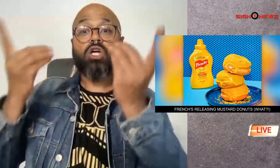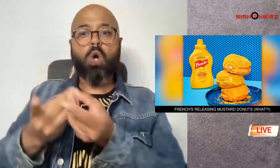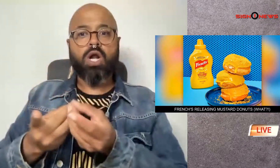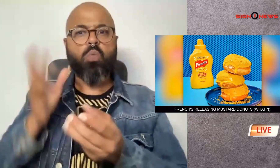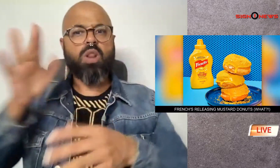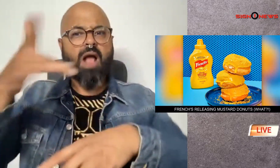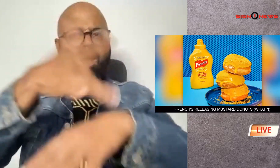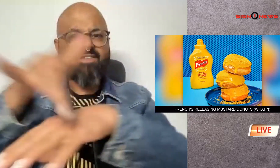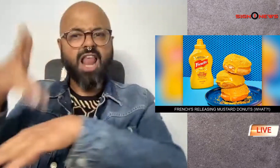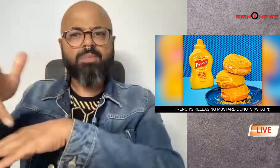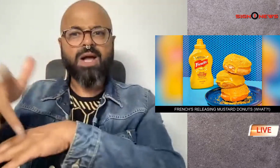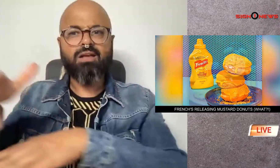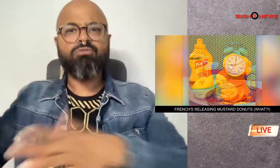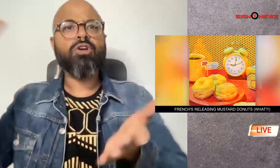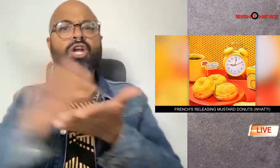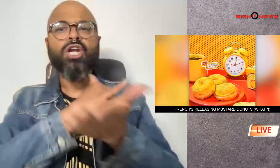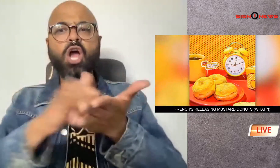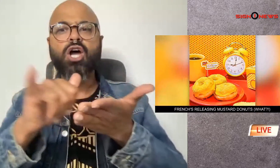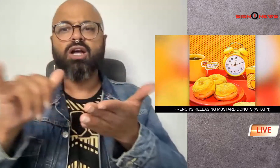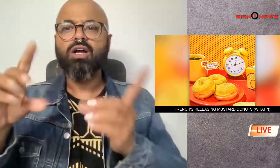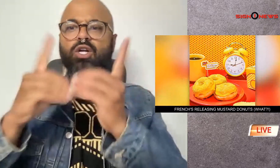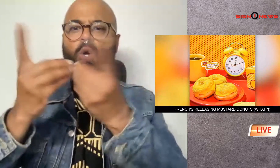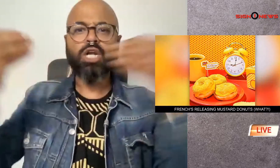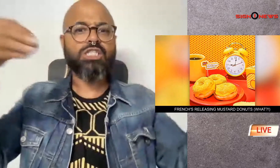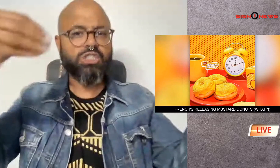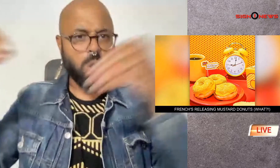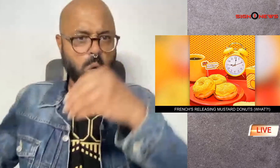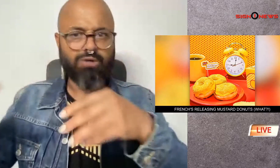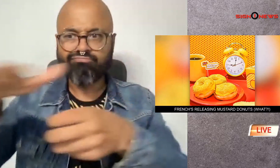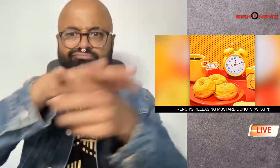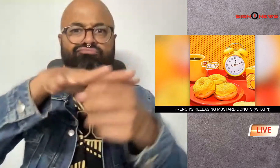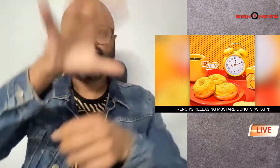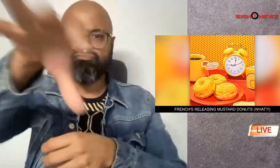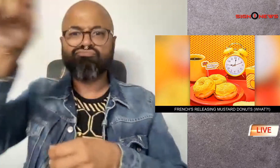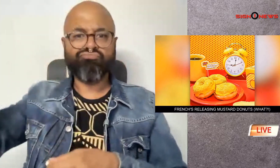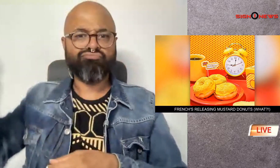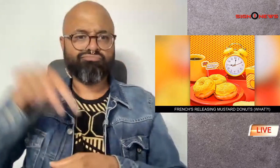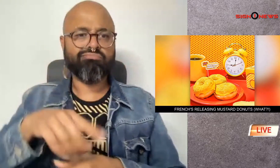the mustard doughnut will be available at the New York doughnut store locations